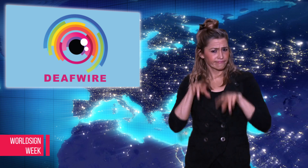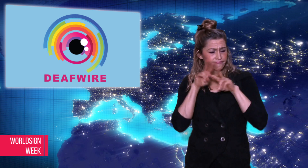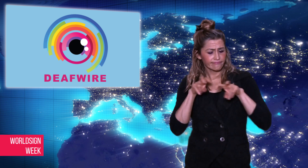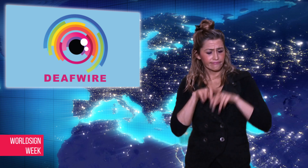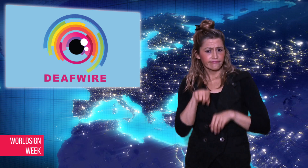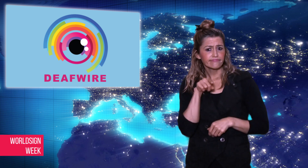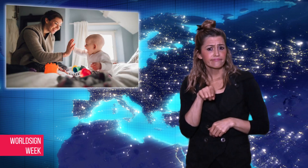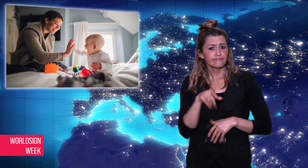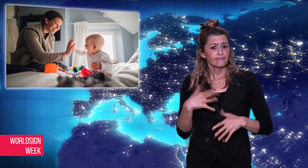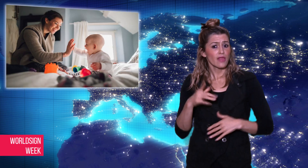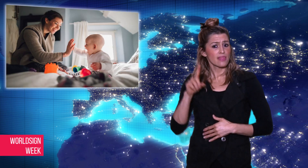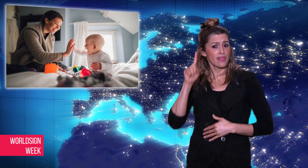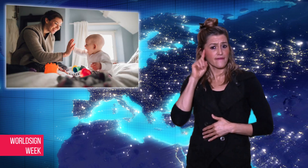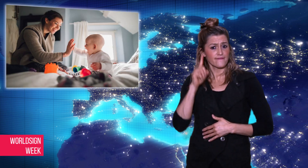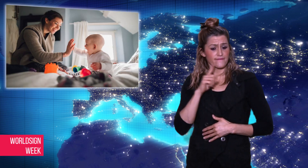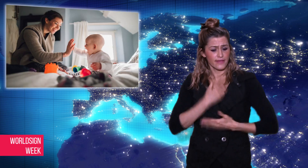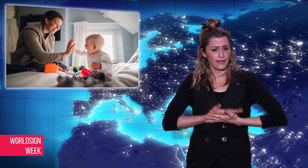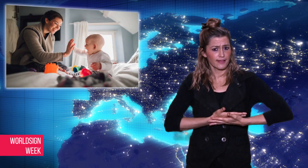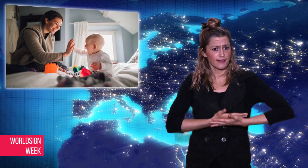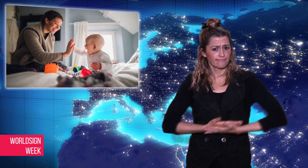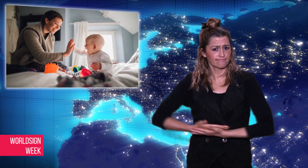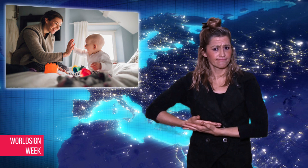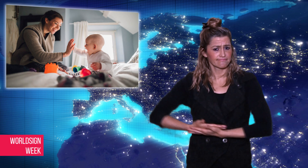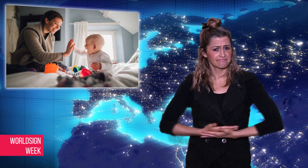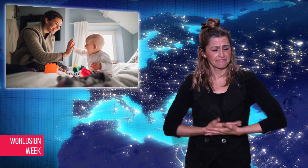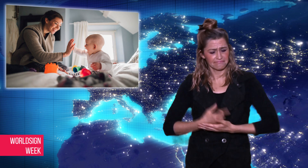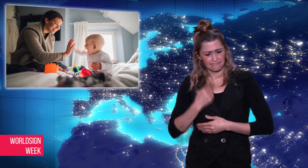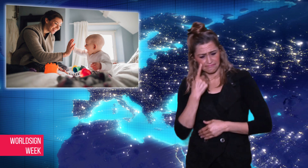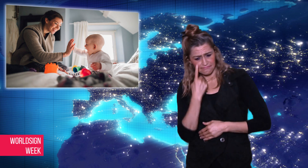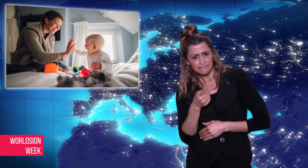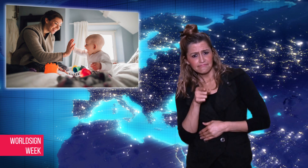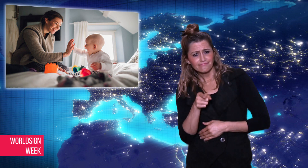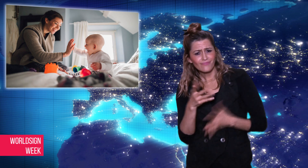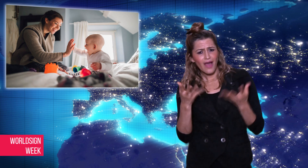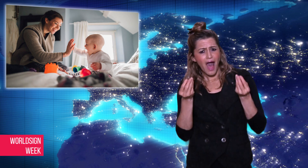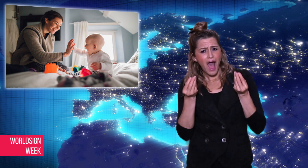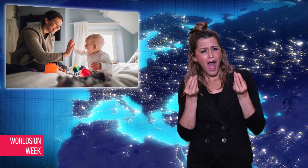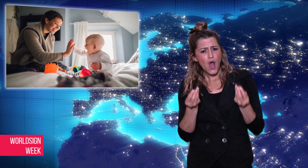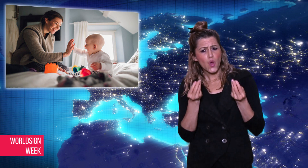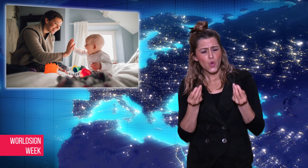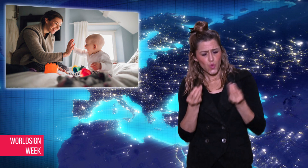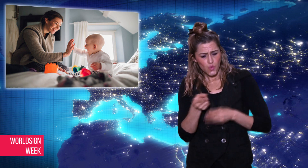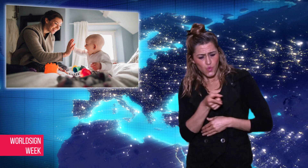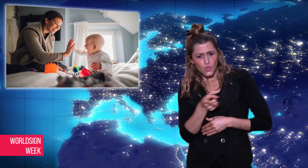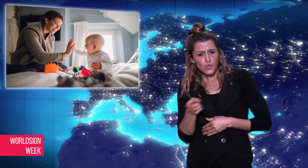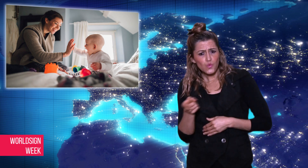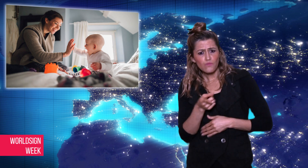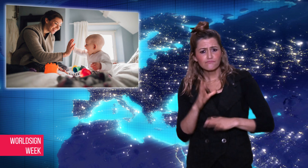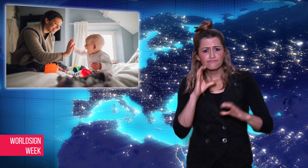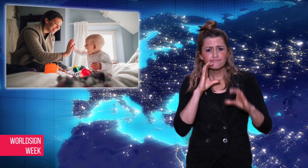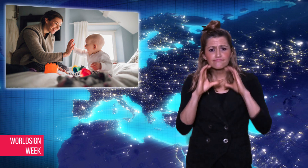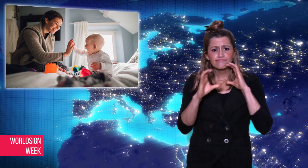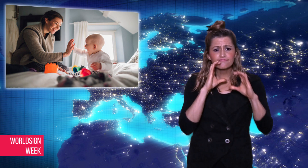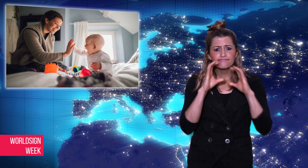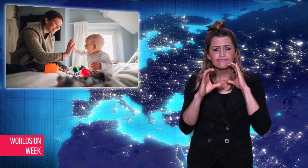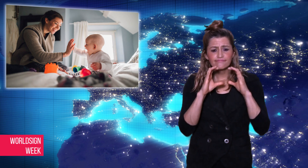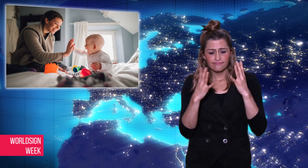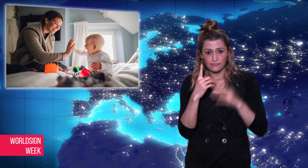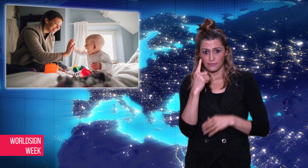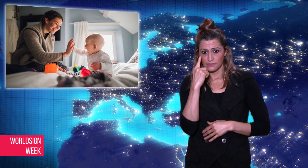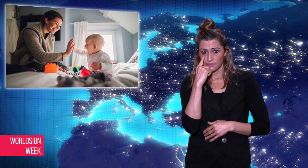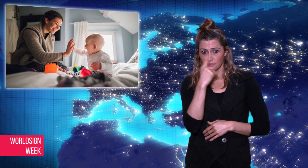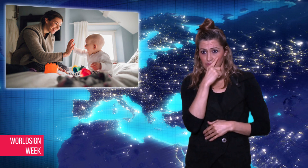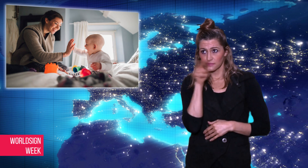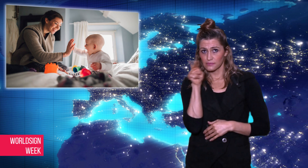[Dawn]: The University of Washington conducted